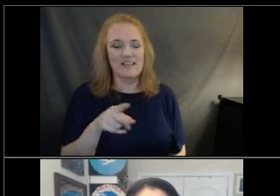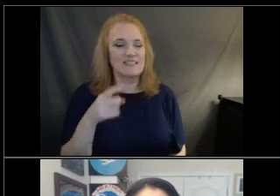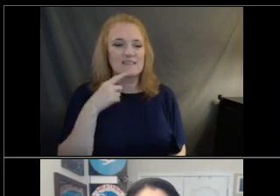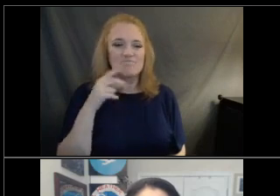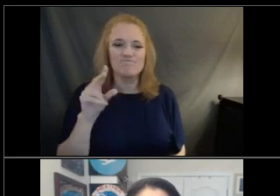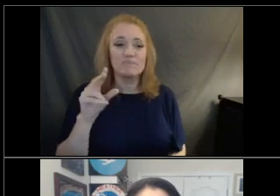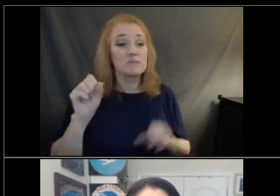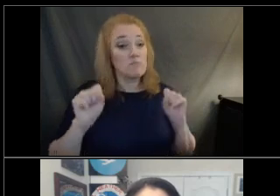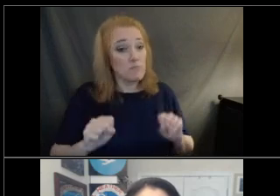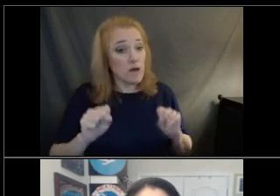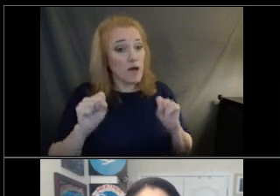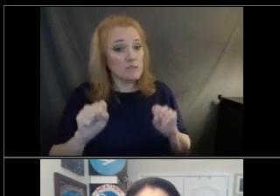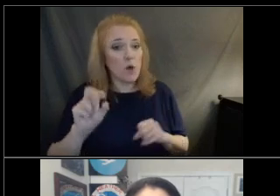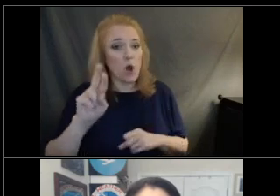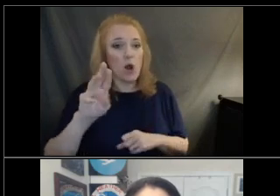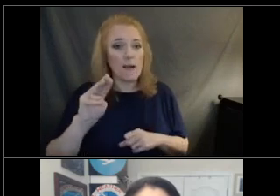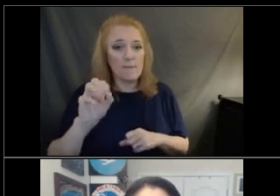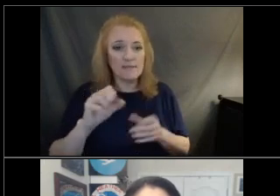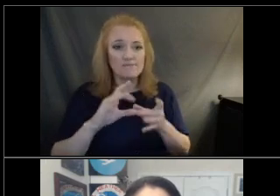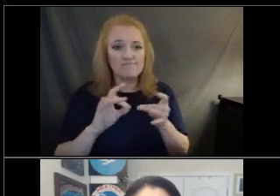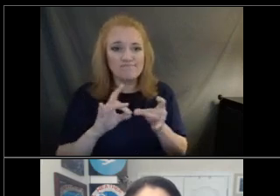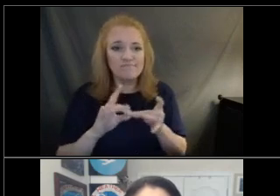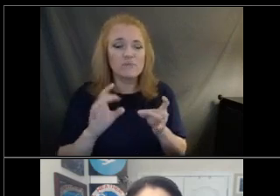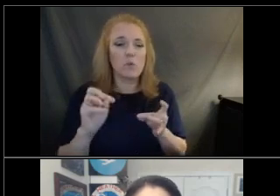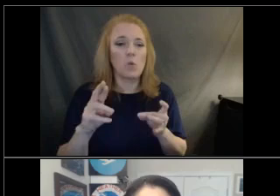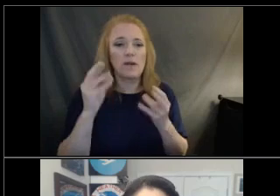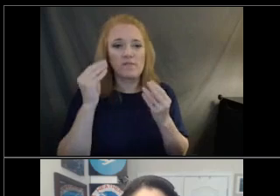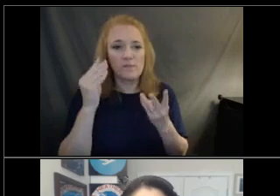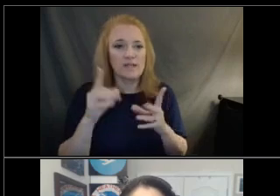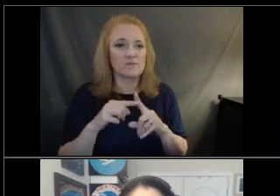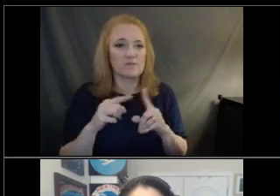possible and that we're going to discuss and try to make that happen. And the same